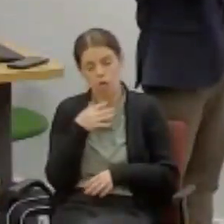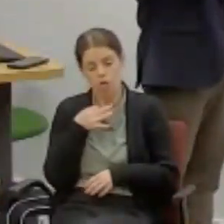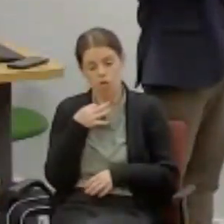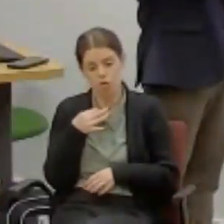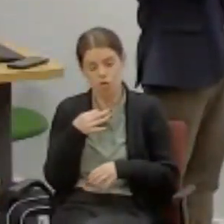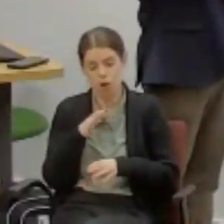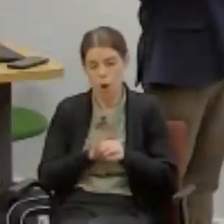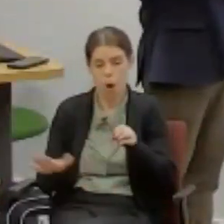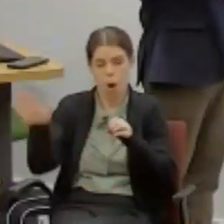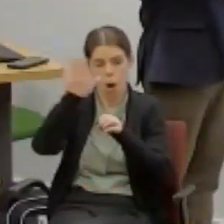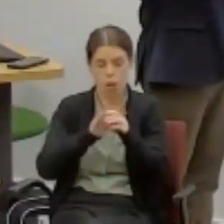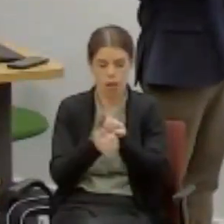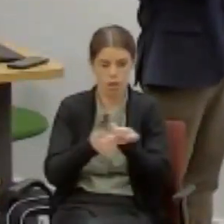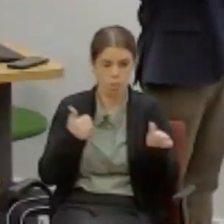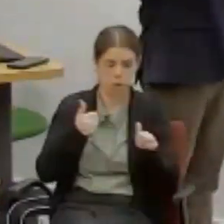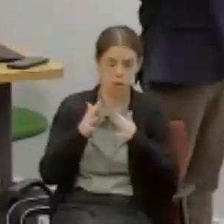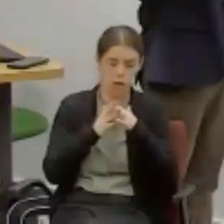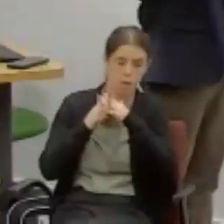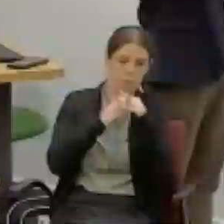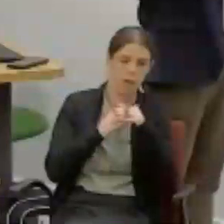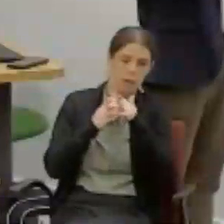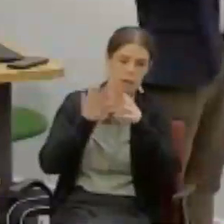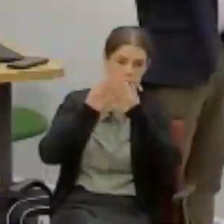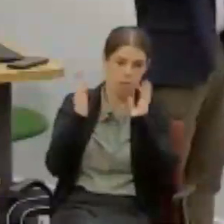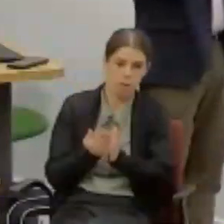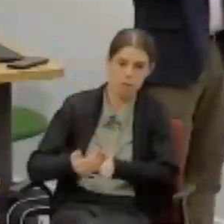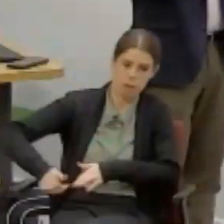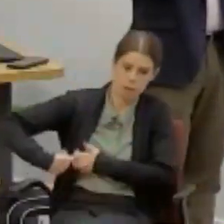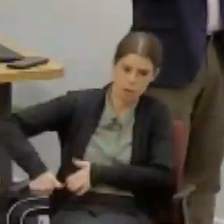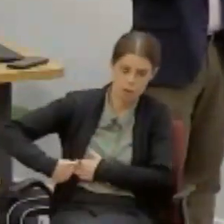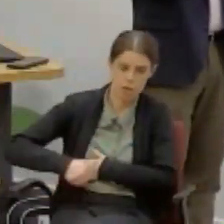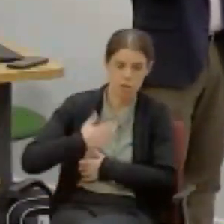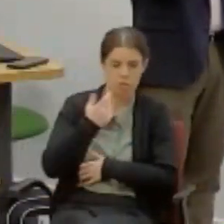So, if you look at American football, football and rugby methodologies are slightly different,